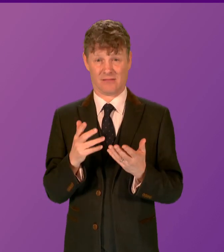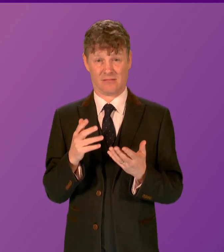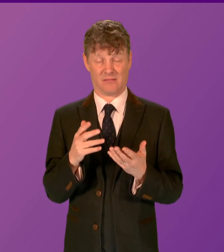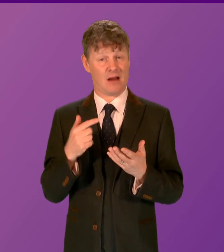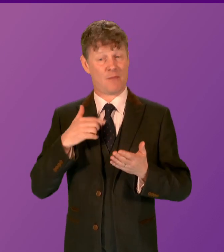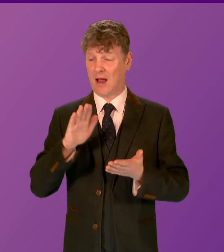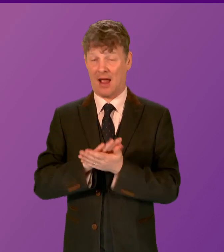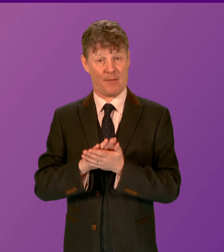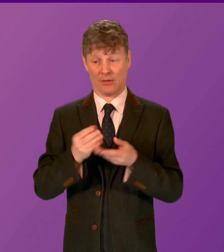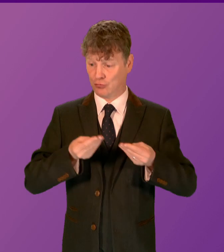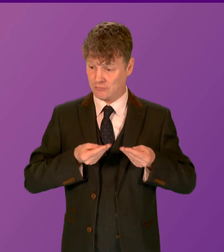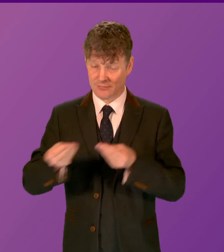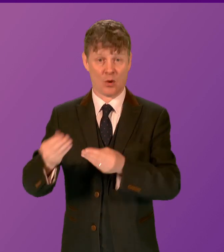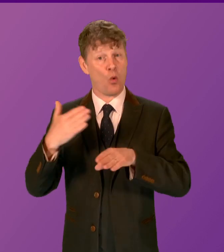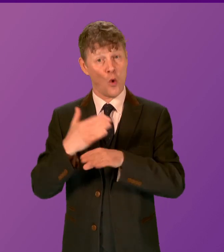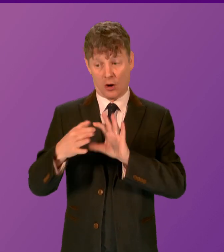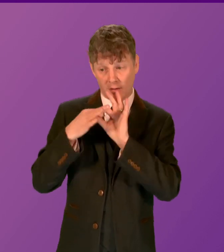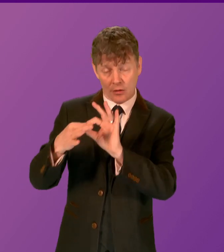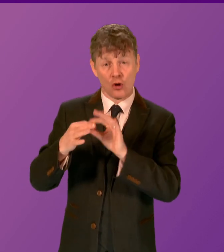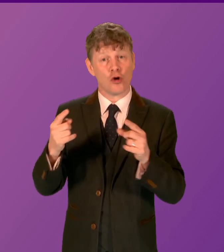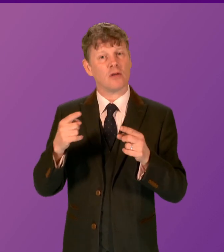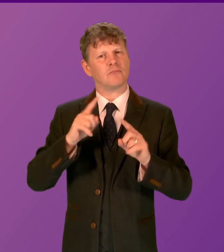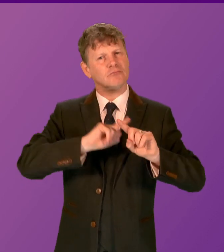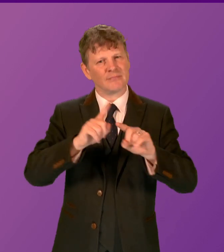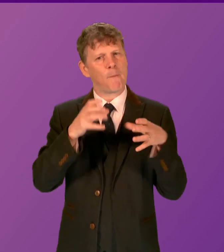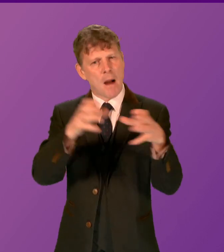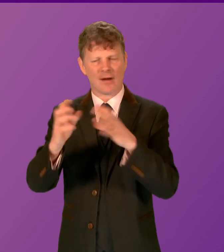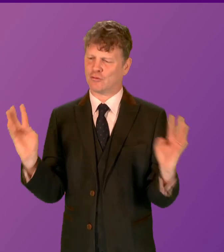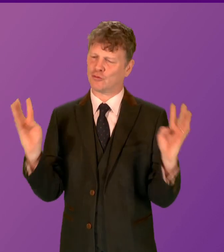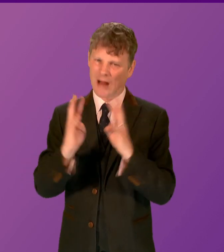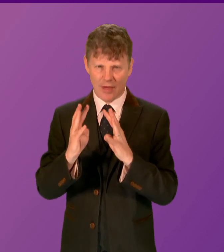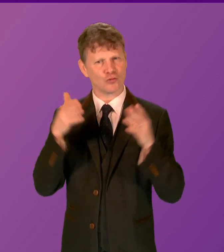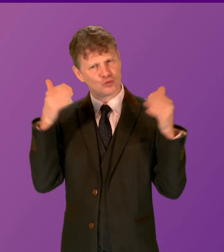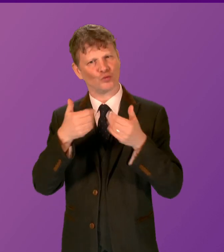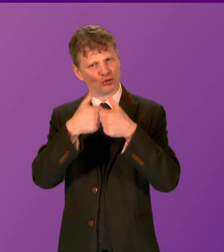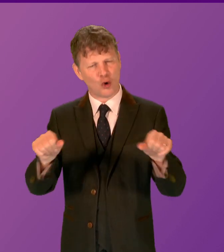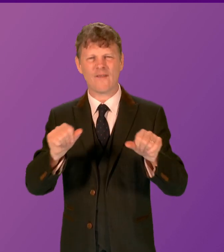that we are willing to work cross party in order to resolve one of the most difficult challenges that this country has faced.